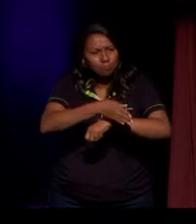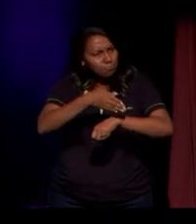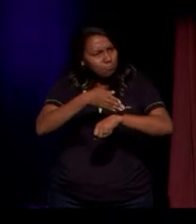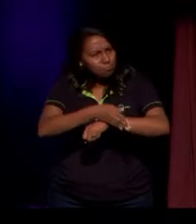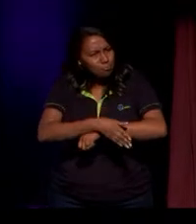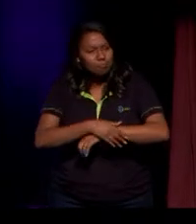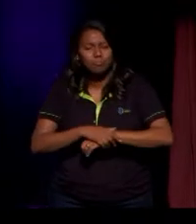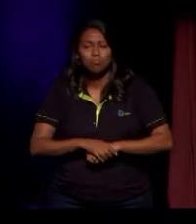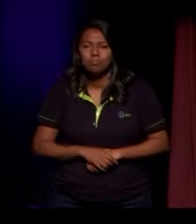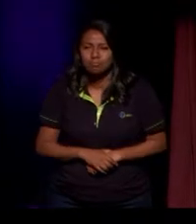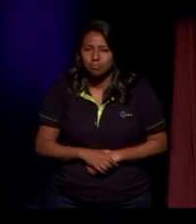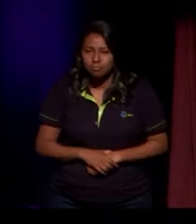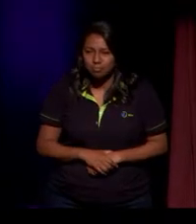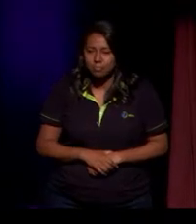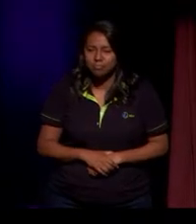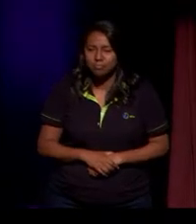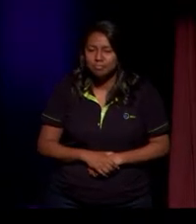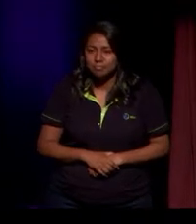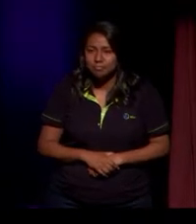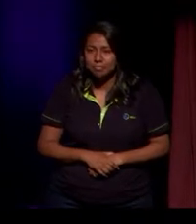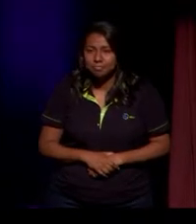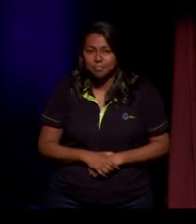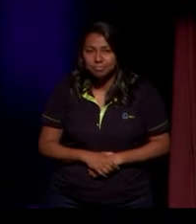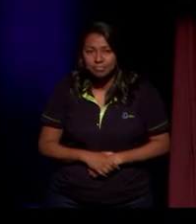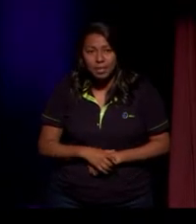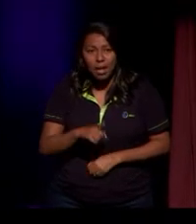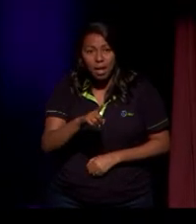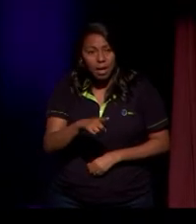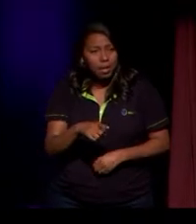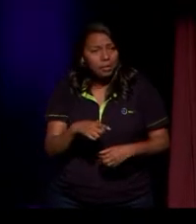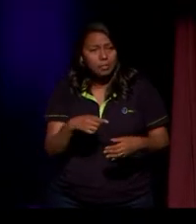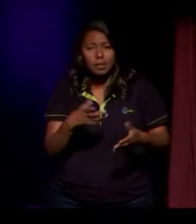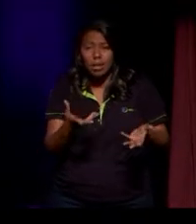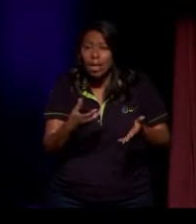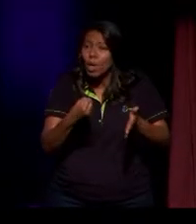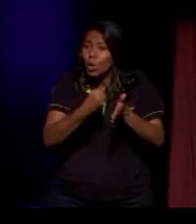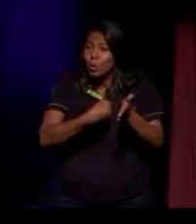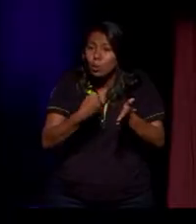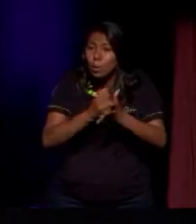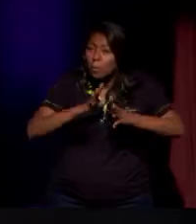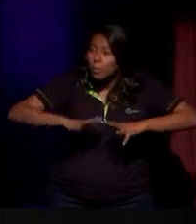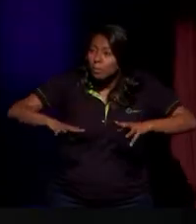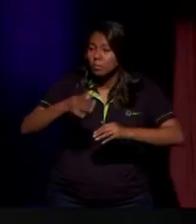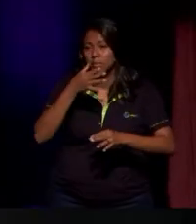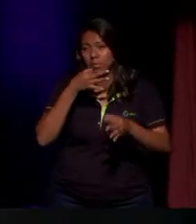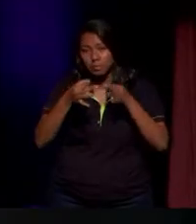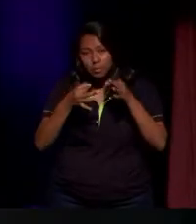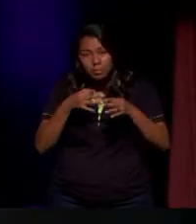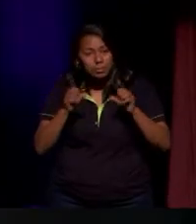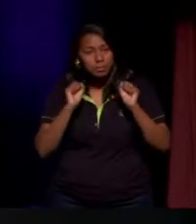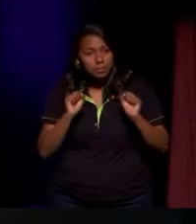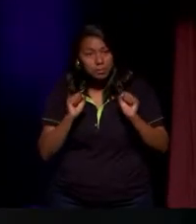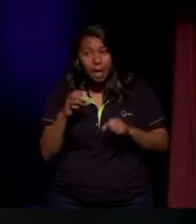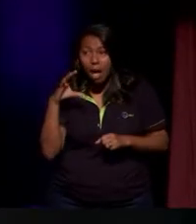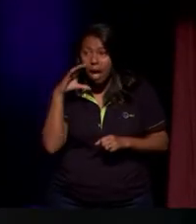and capitalism, and will claim the voice for all. I want to pass quickly, before ending,